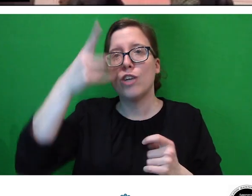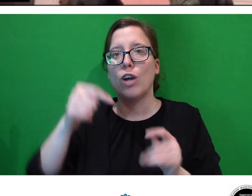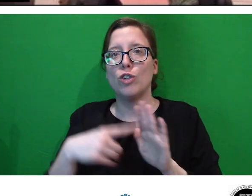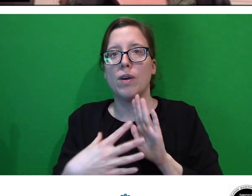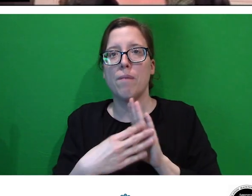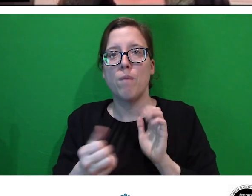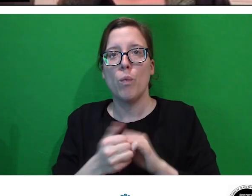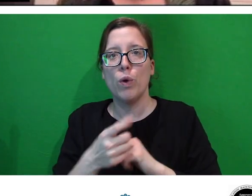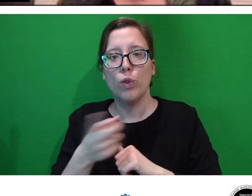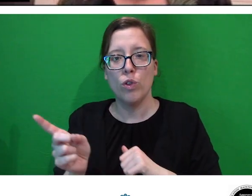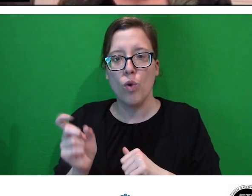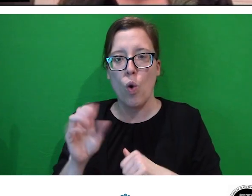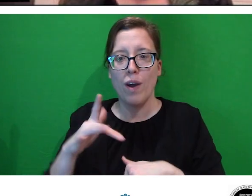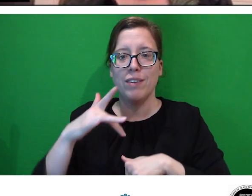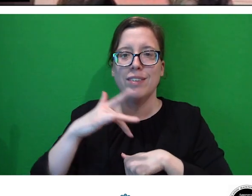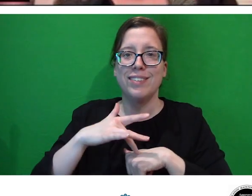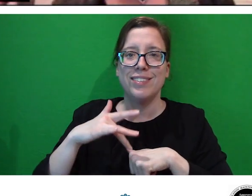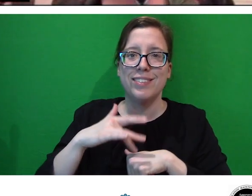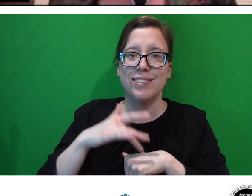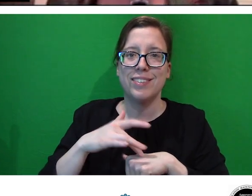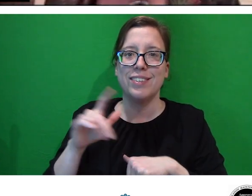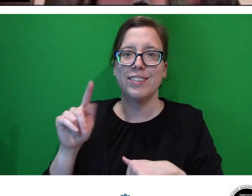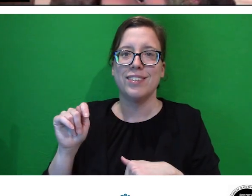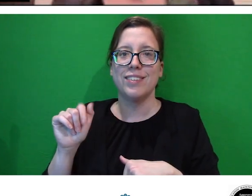Or try to get on your feet and you're saying, what are you doing?